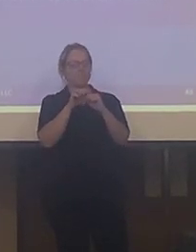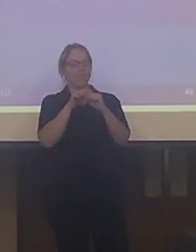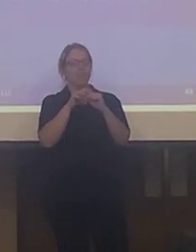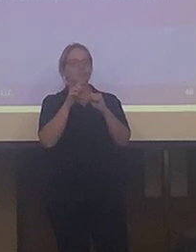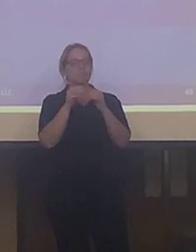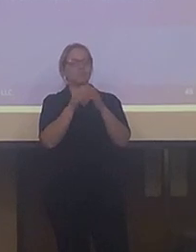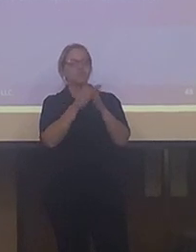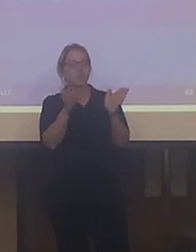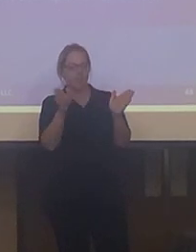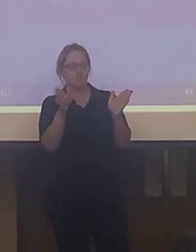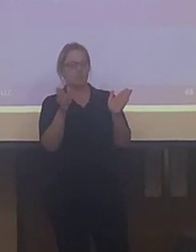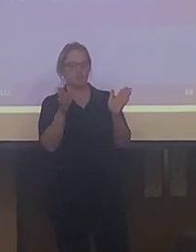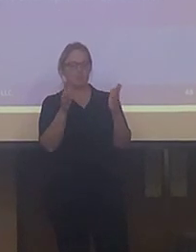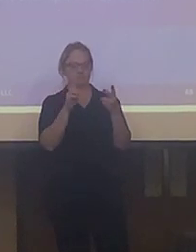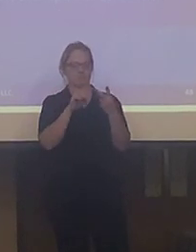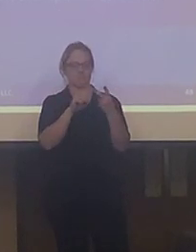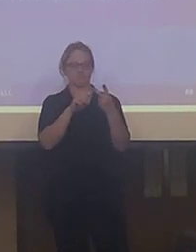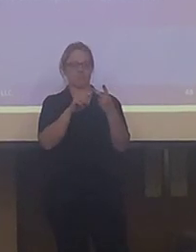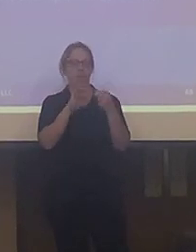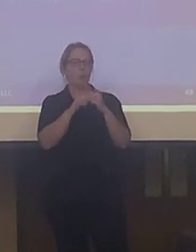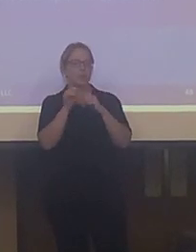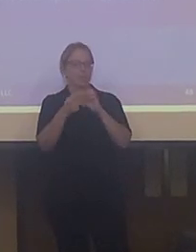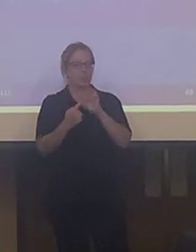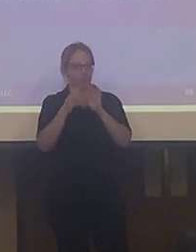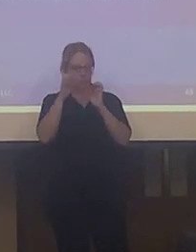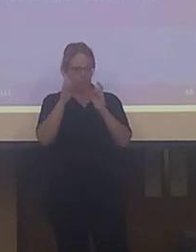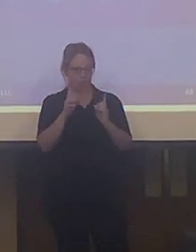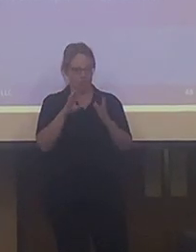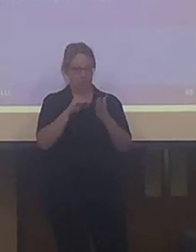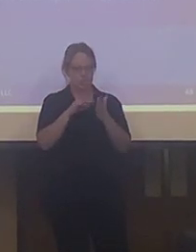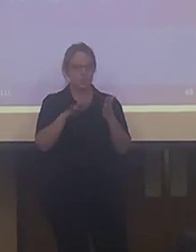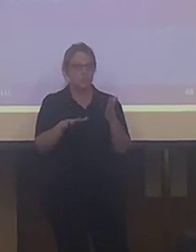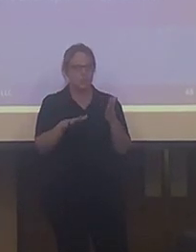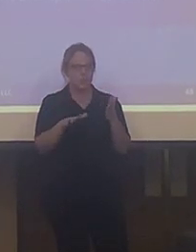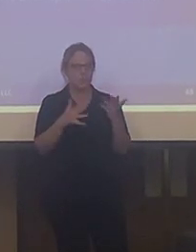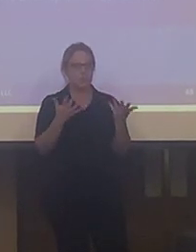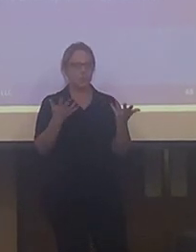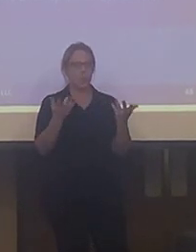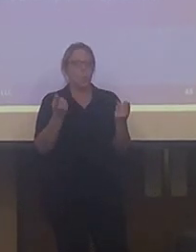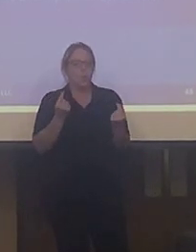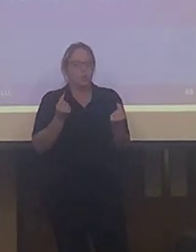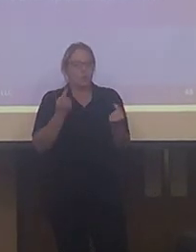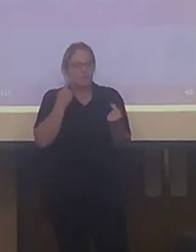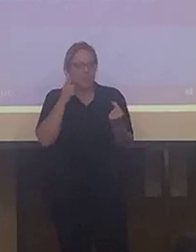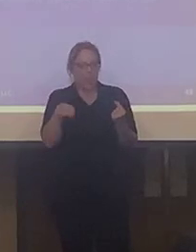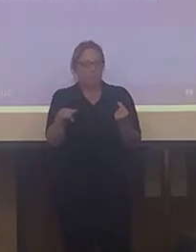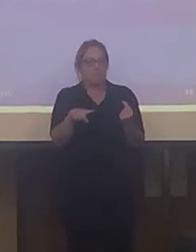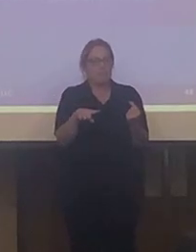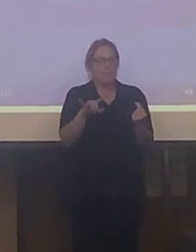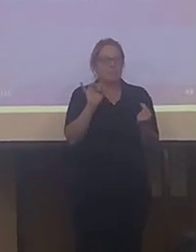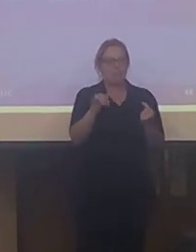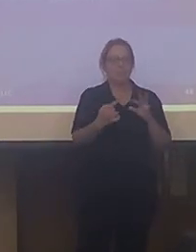education student what do we what are we doing for them that's the specially designed instruction